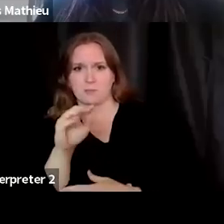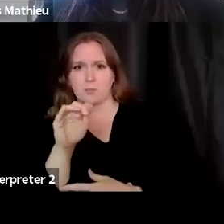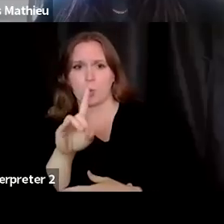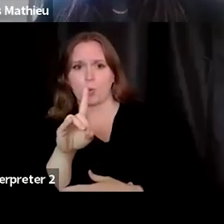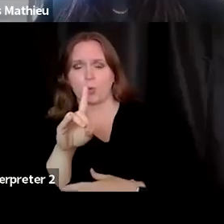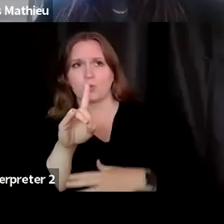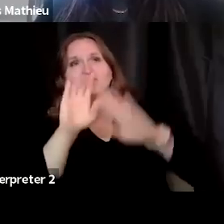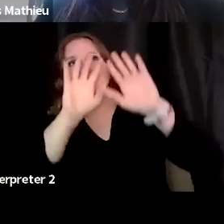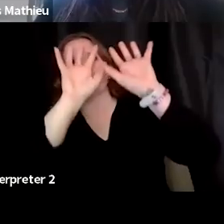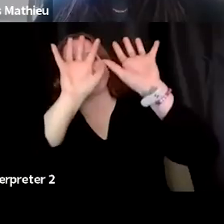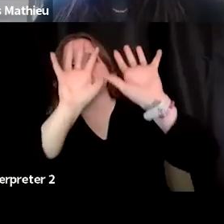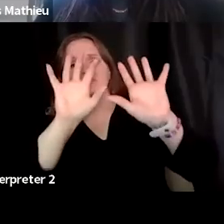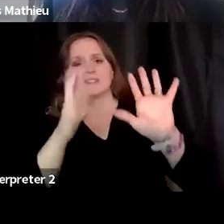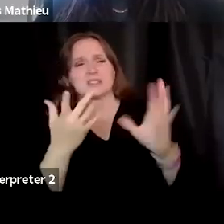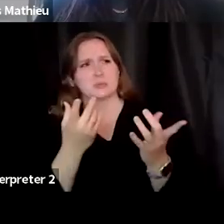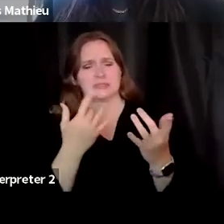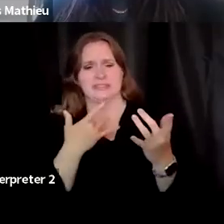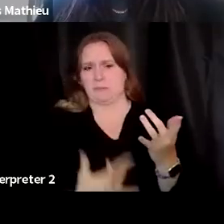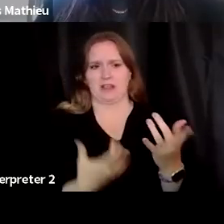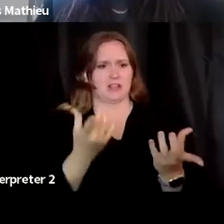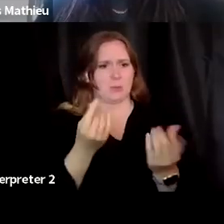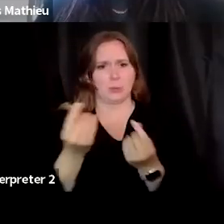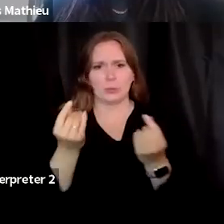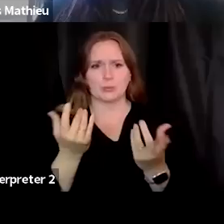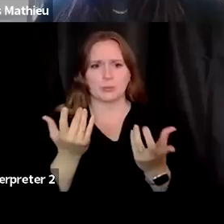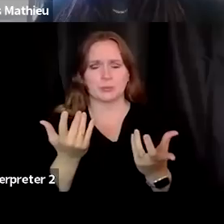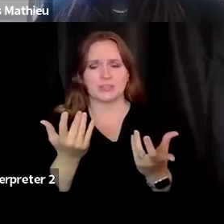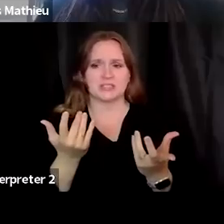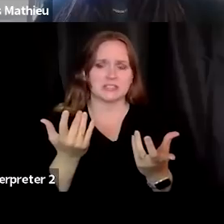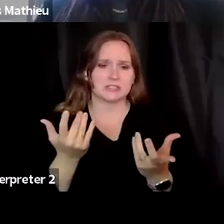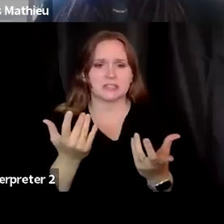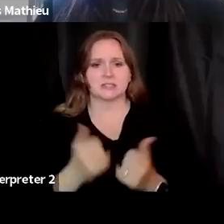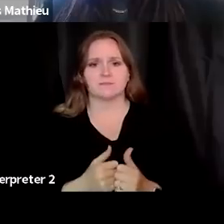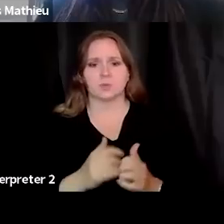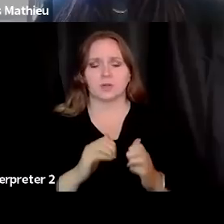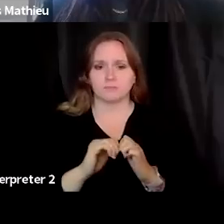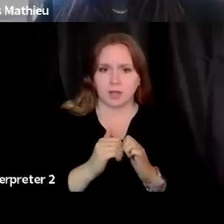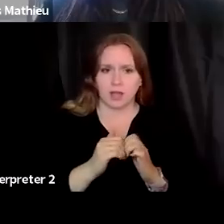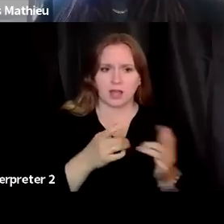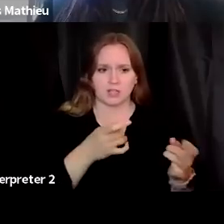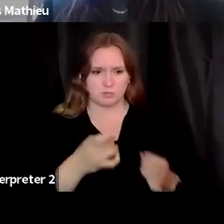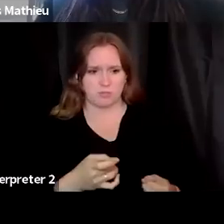What do you typically do or how do you, how do you manage sort of fire risks on your own?